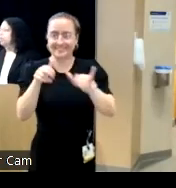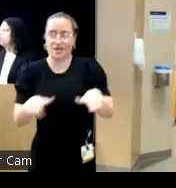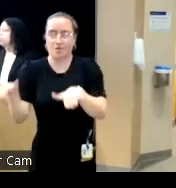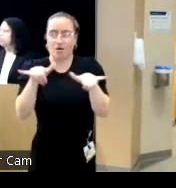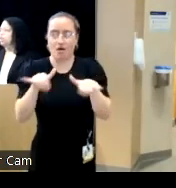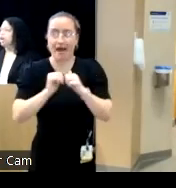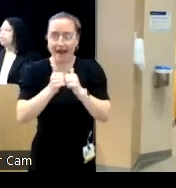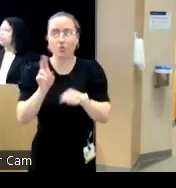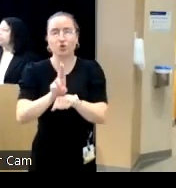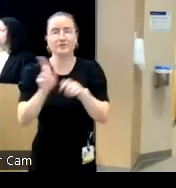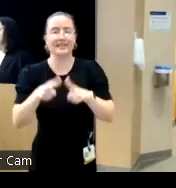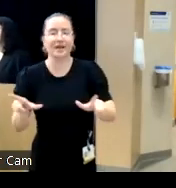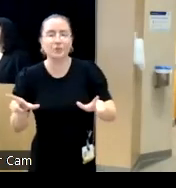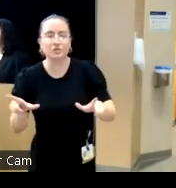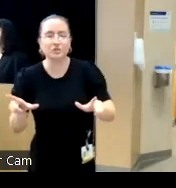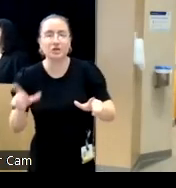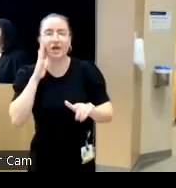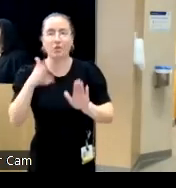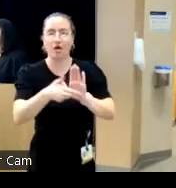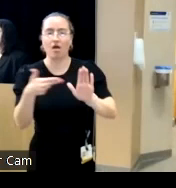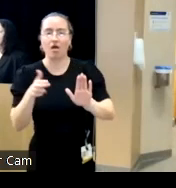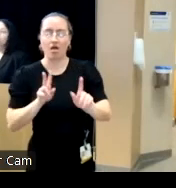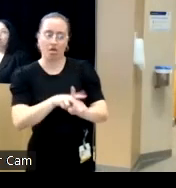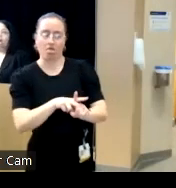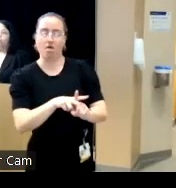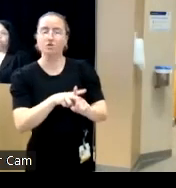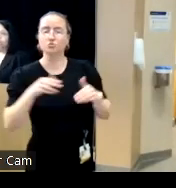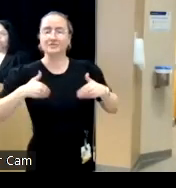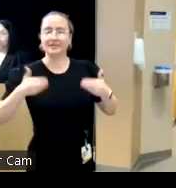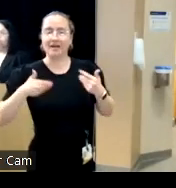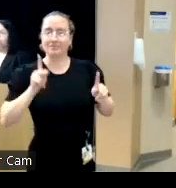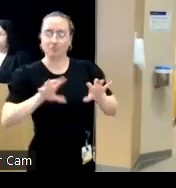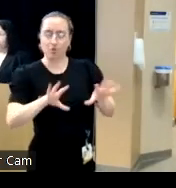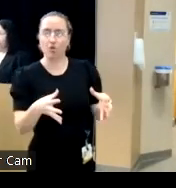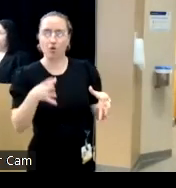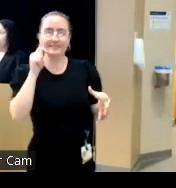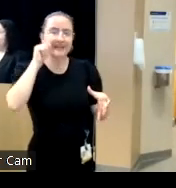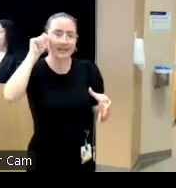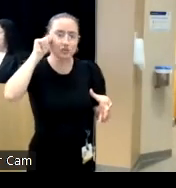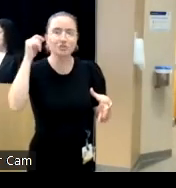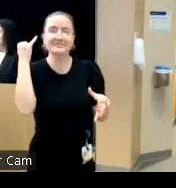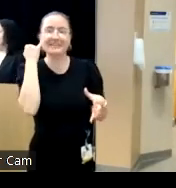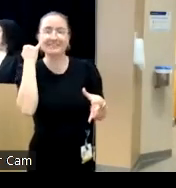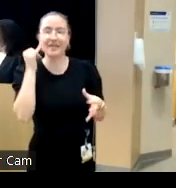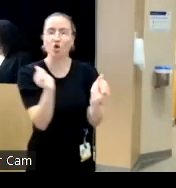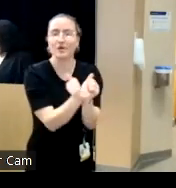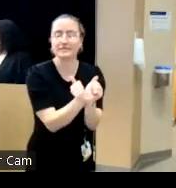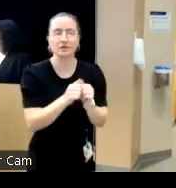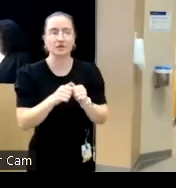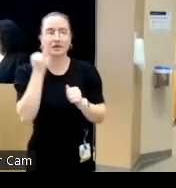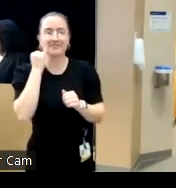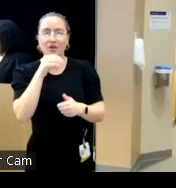language with regard to adolescents who have been arrested in school or it was known that they had